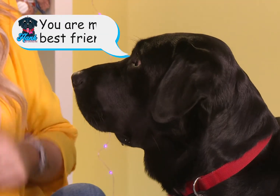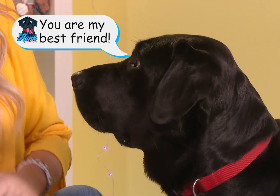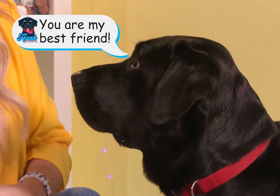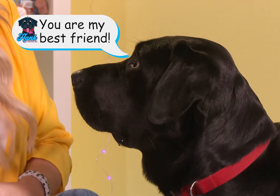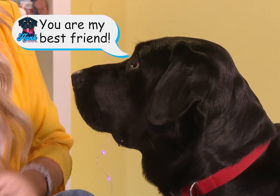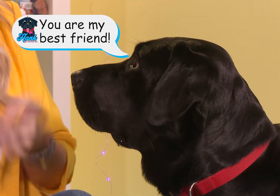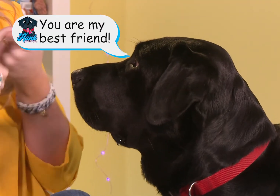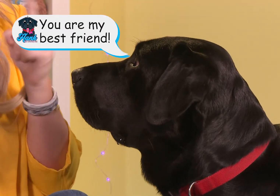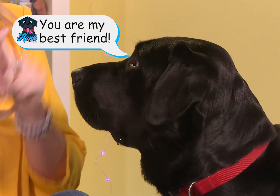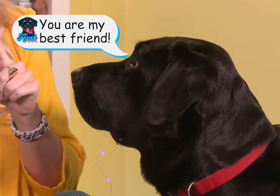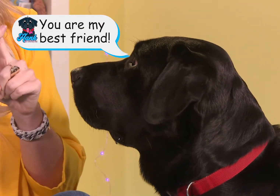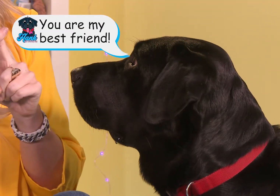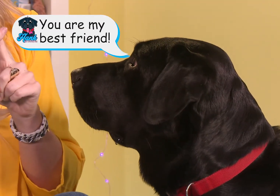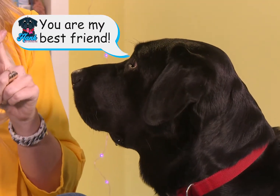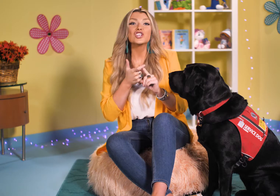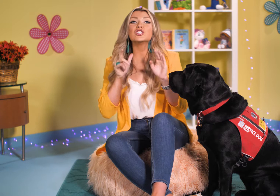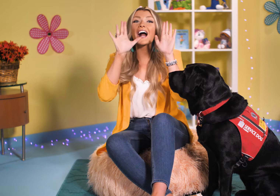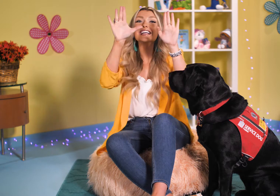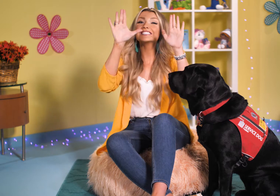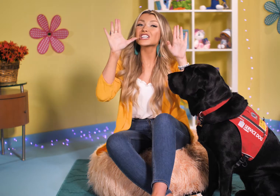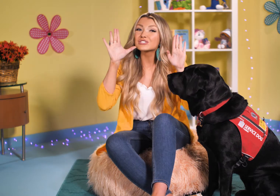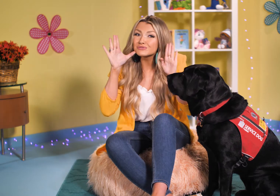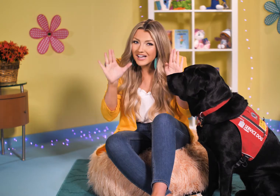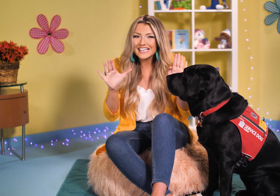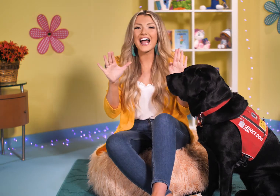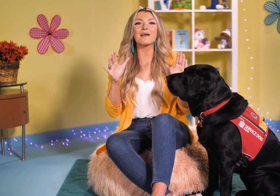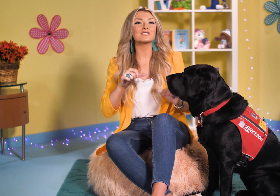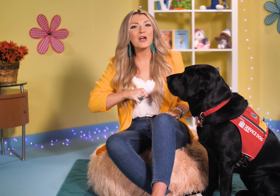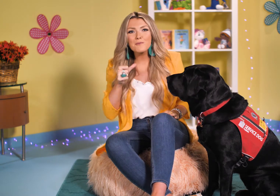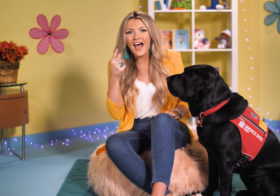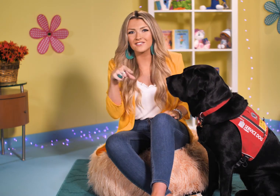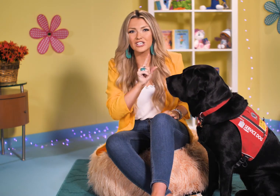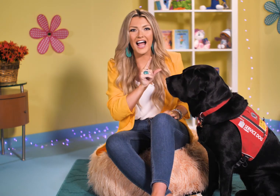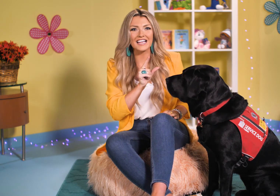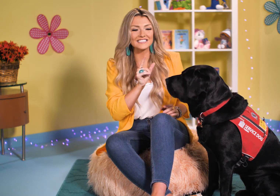Right, Hank? We all need friends. You guys did great! I'm so proud of you guys. Touch!